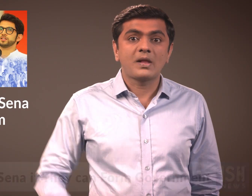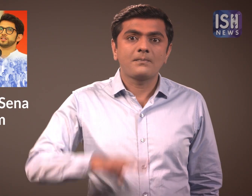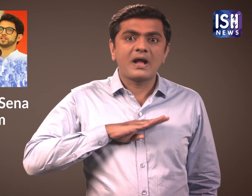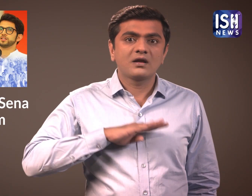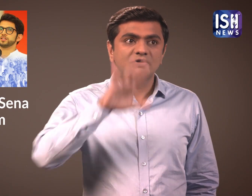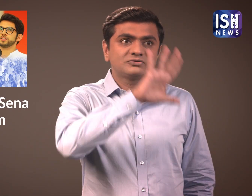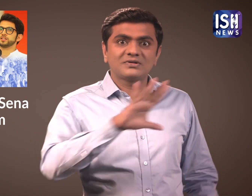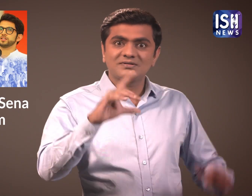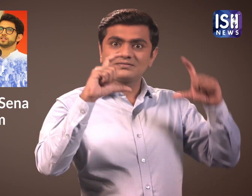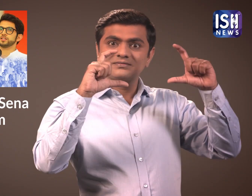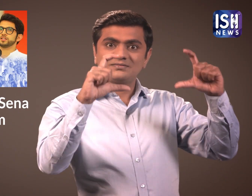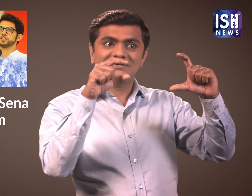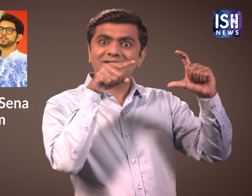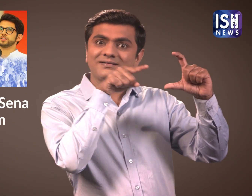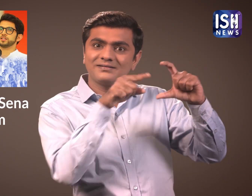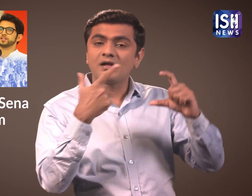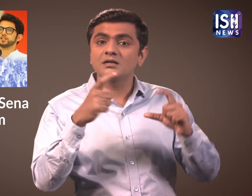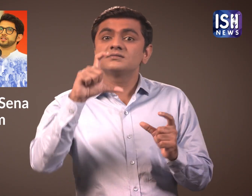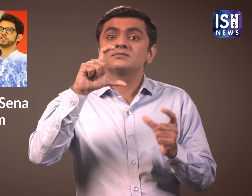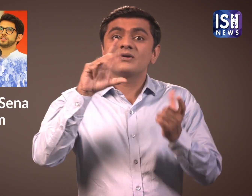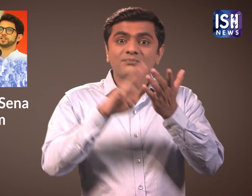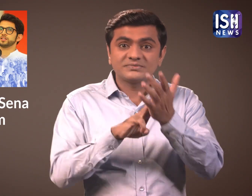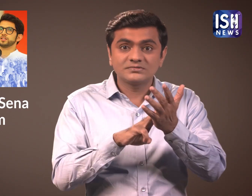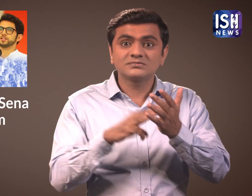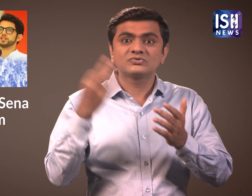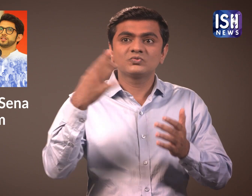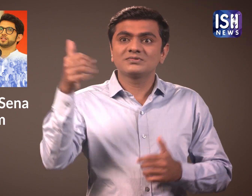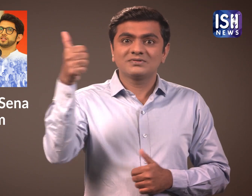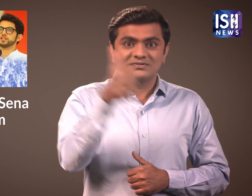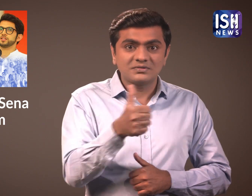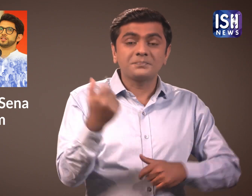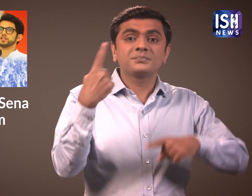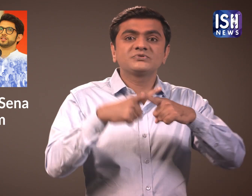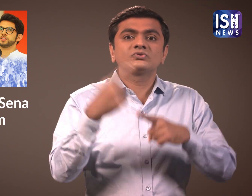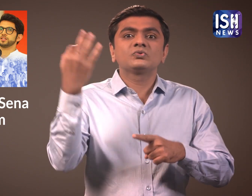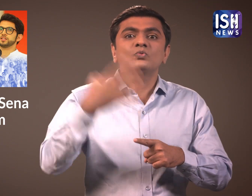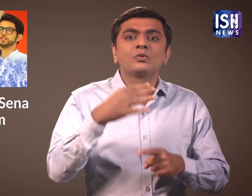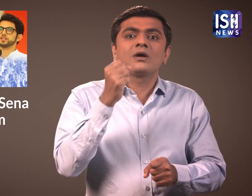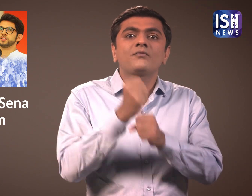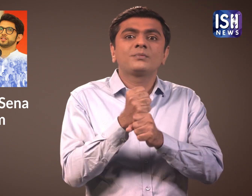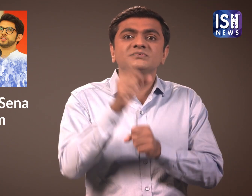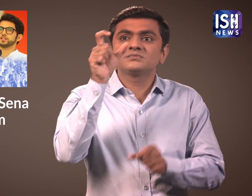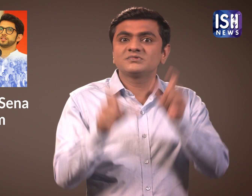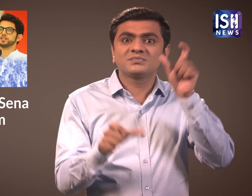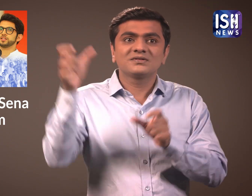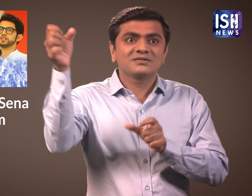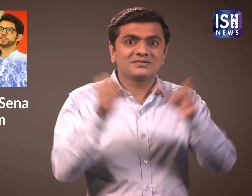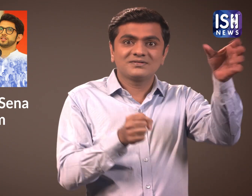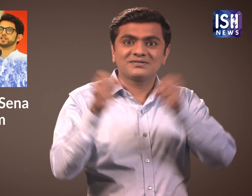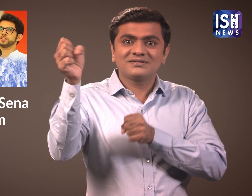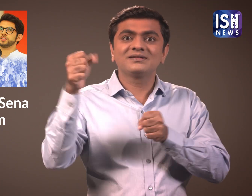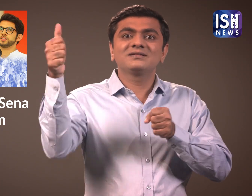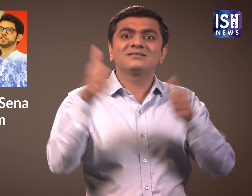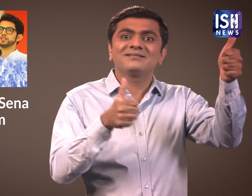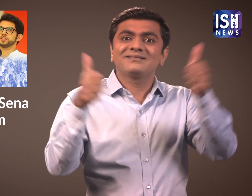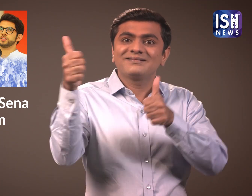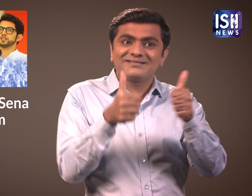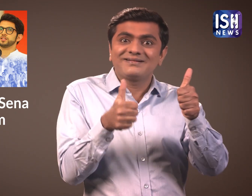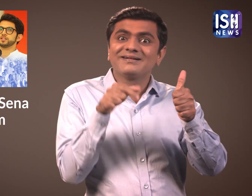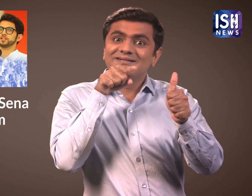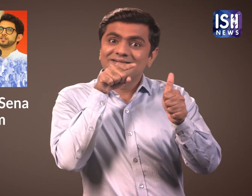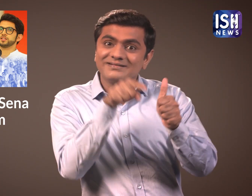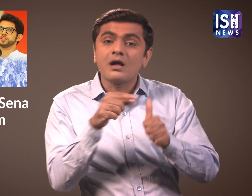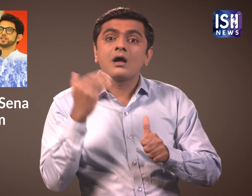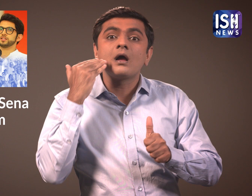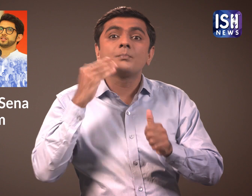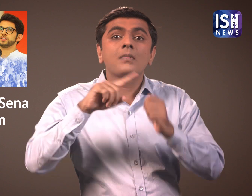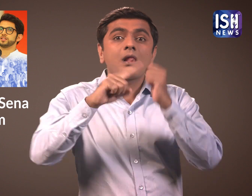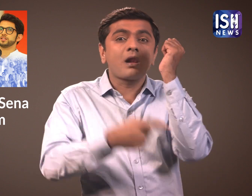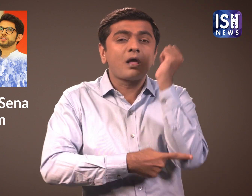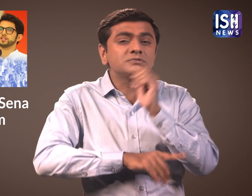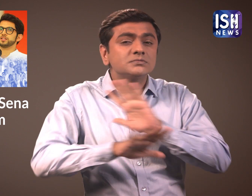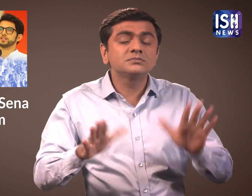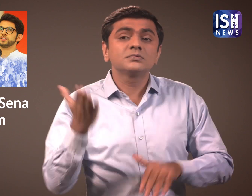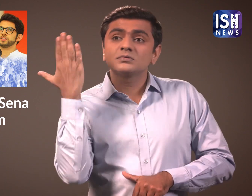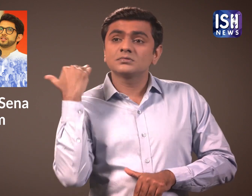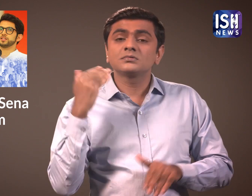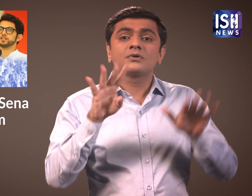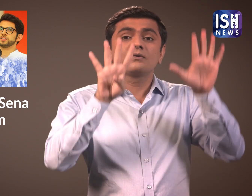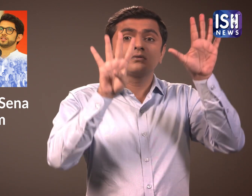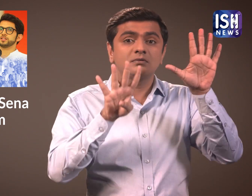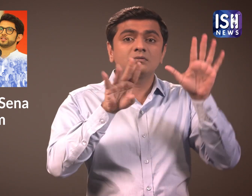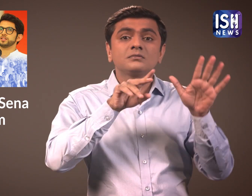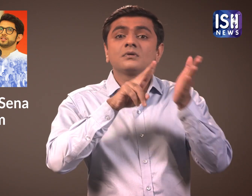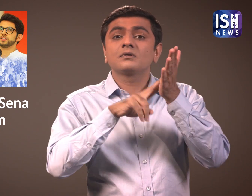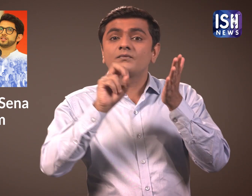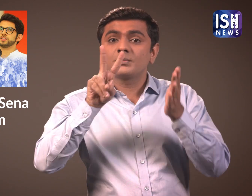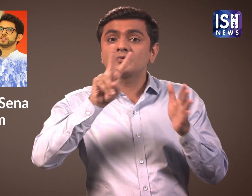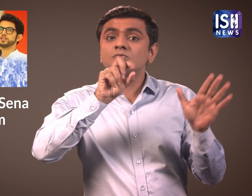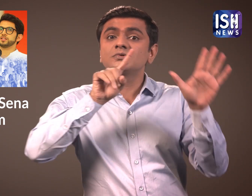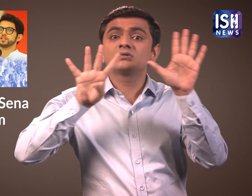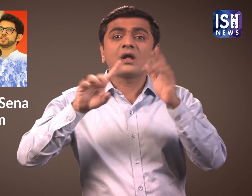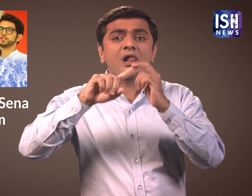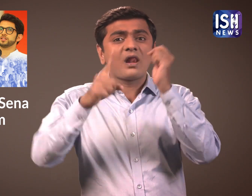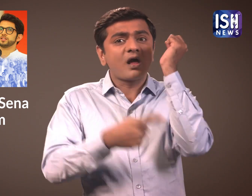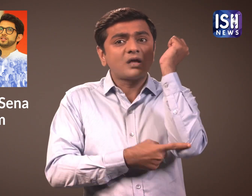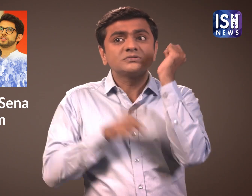The last date for the selection of new government officials and CM in Maharashtra was 9th November 2019.